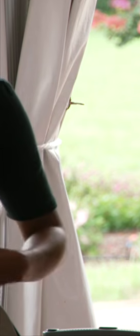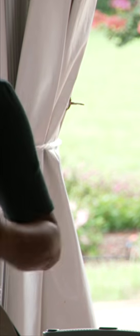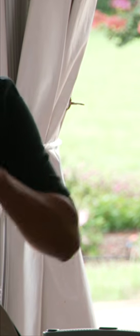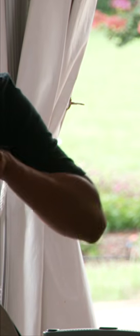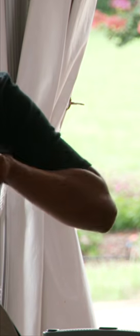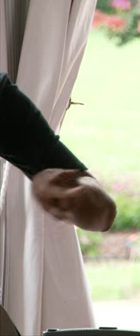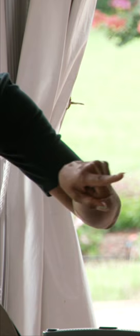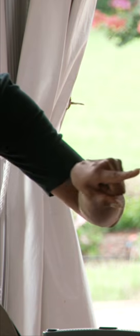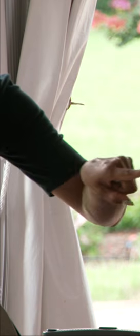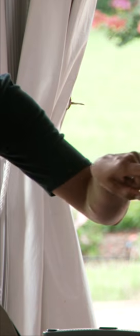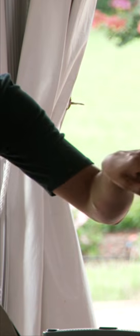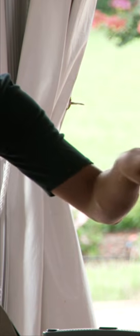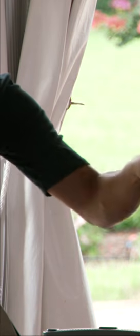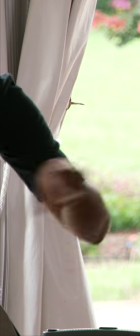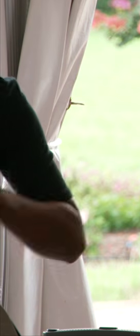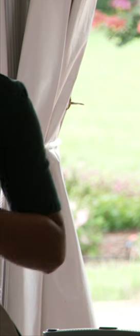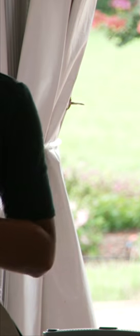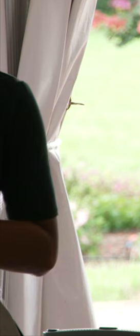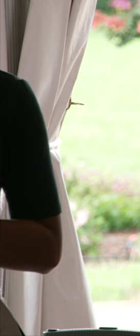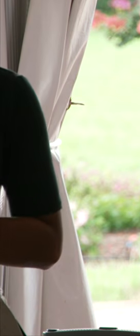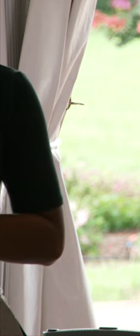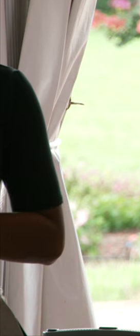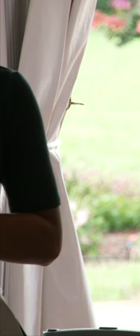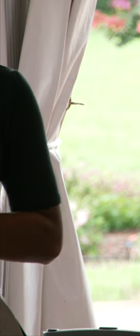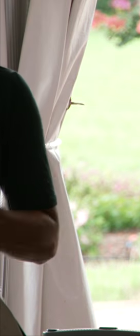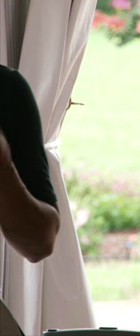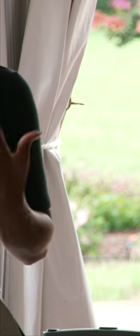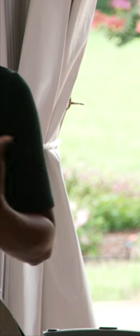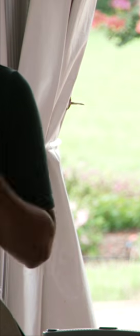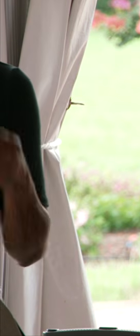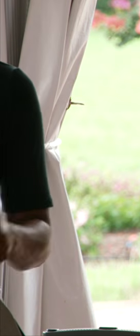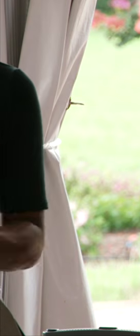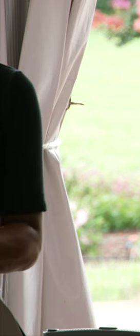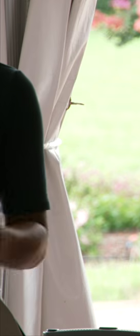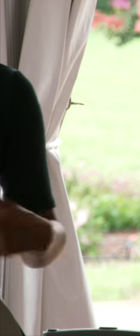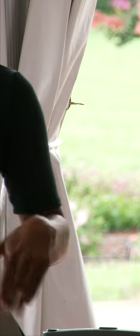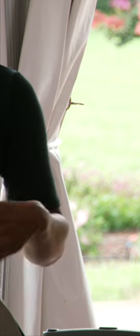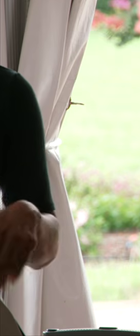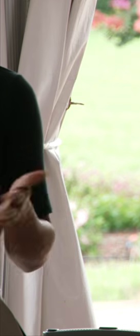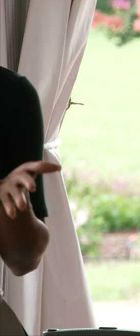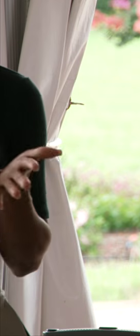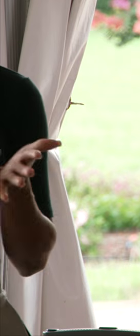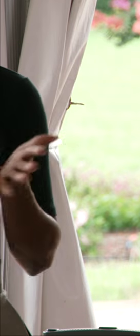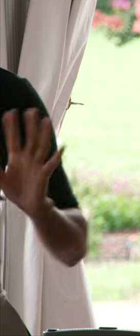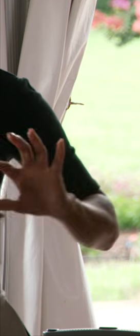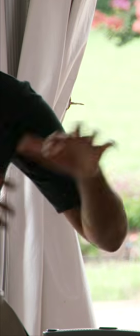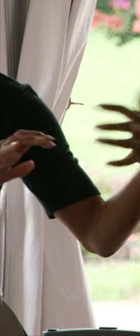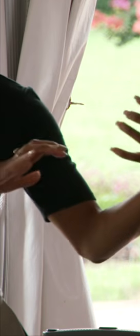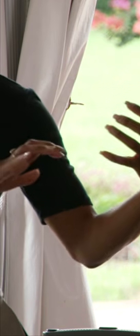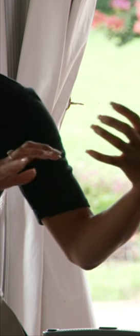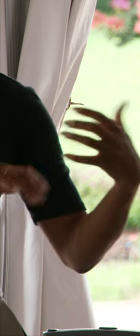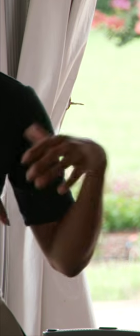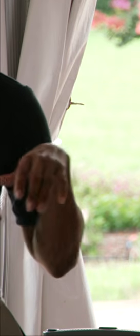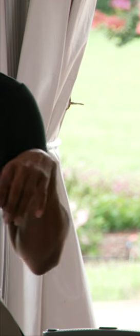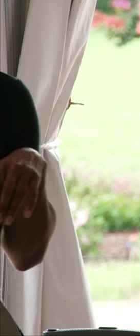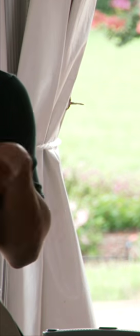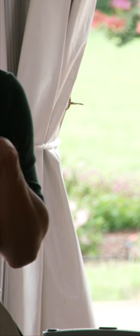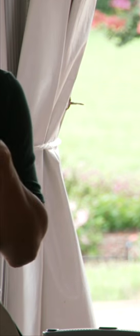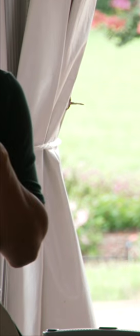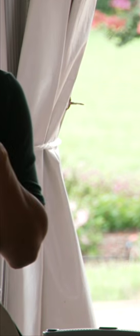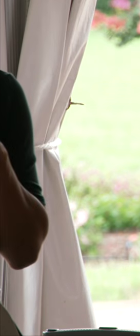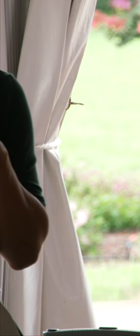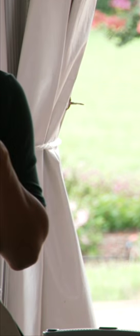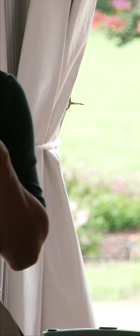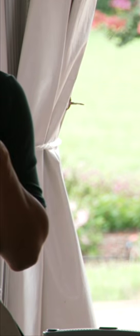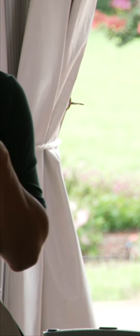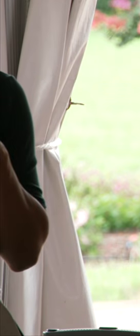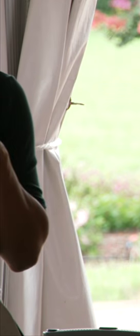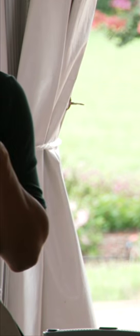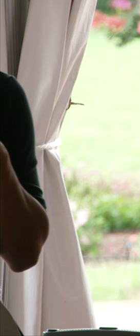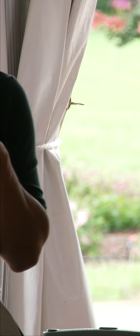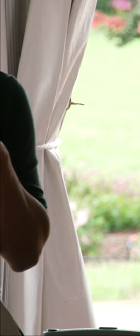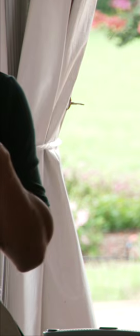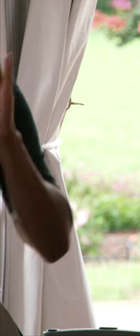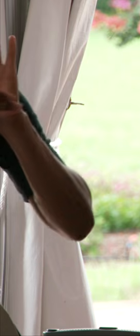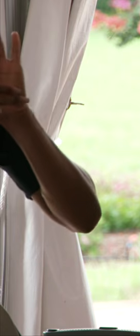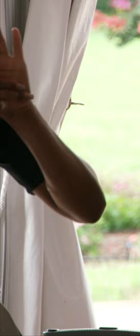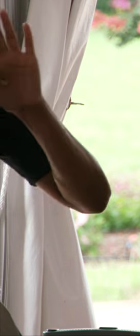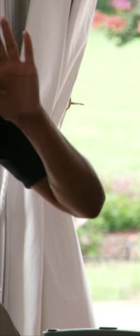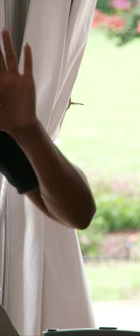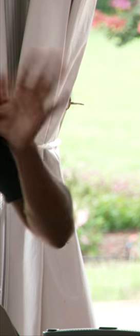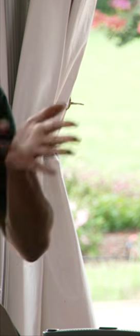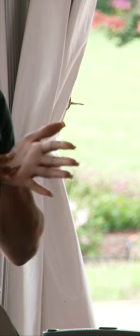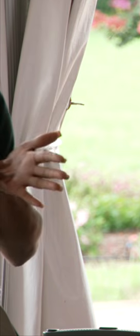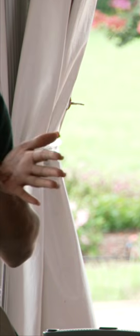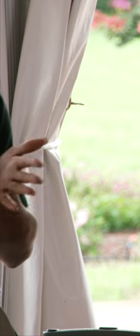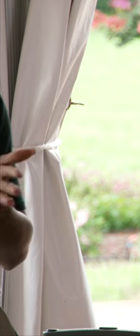used to justify decades of medical cruelty under the guise of scientific progress.